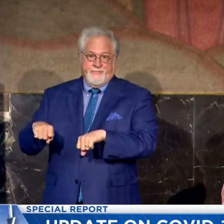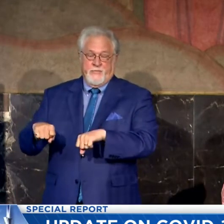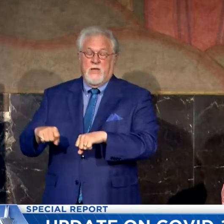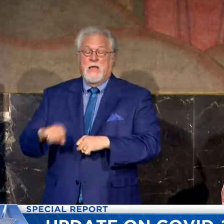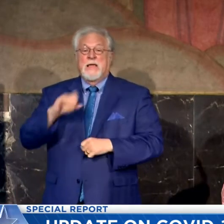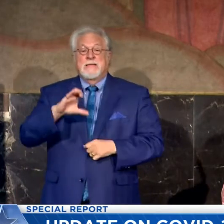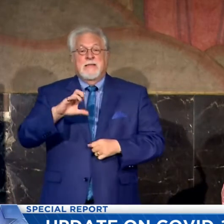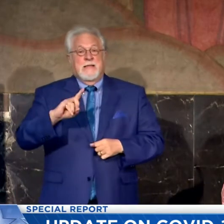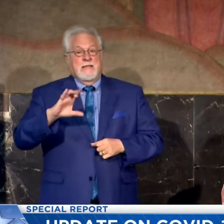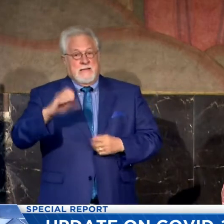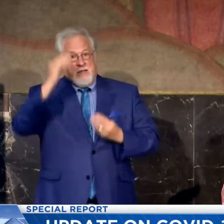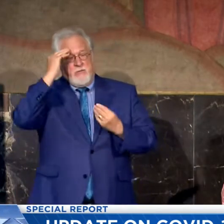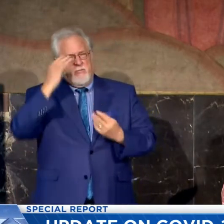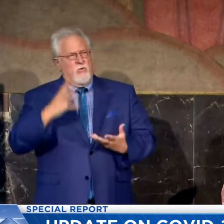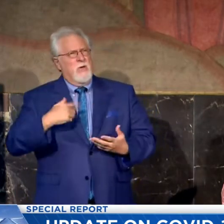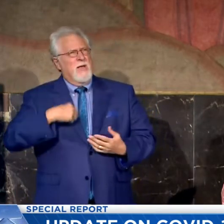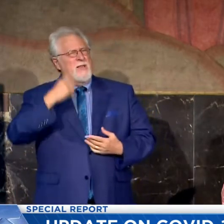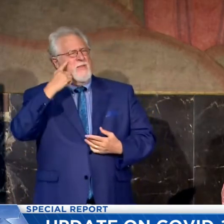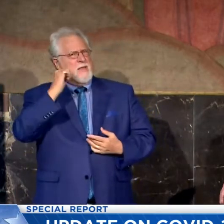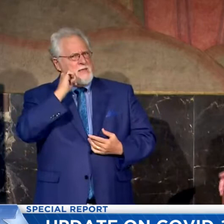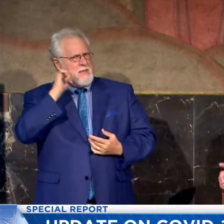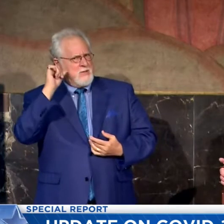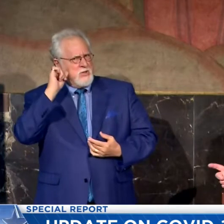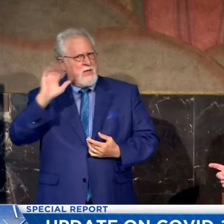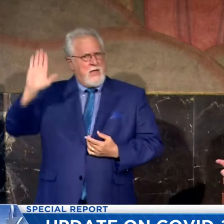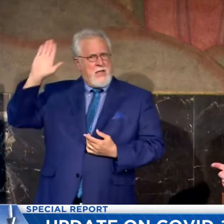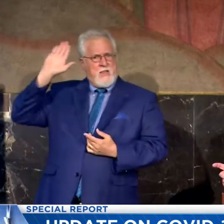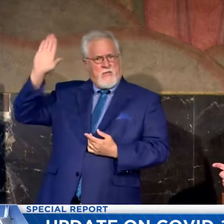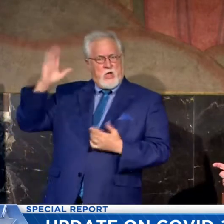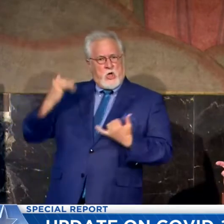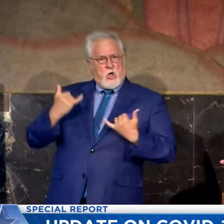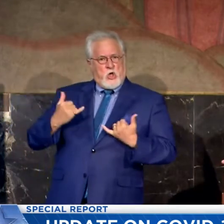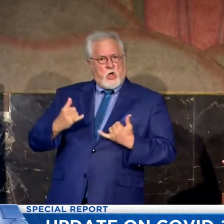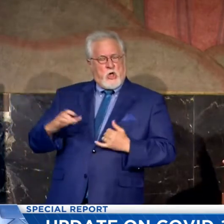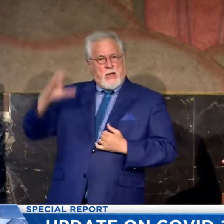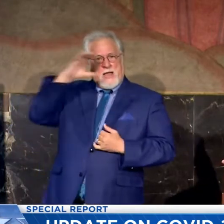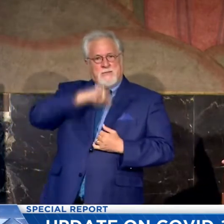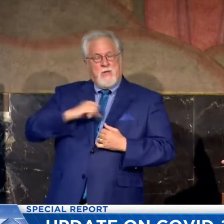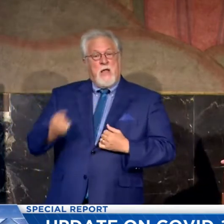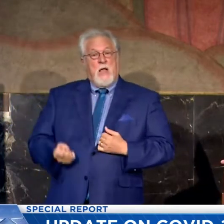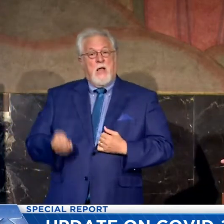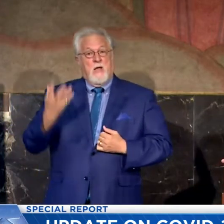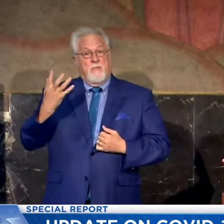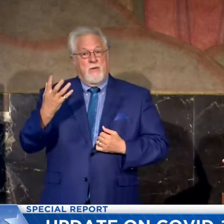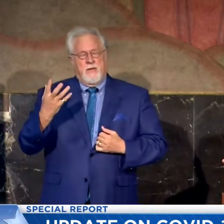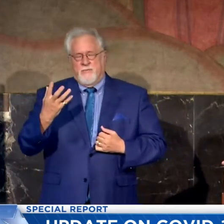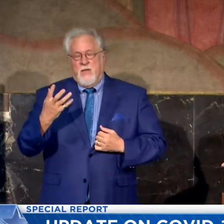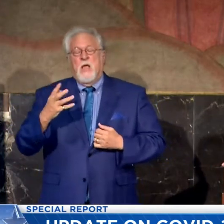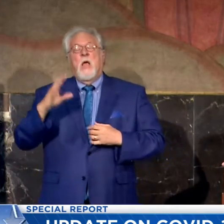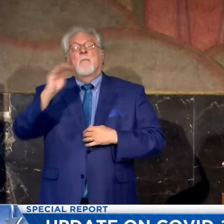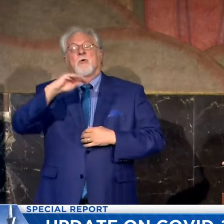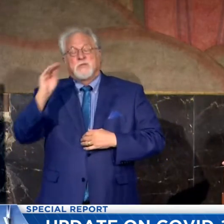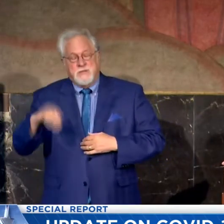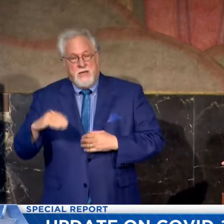CHALLENGING , BECAUSE INDIVIDUALS ARE CONTAGIOUS.